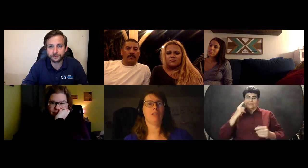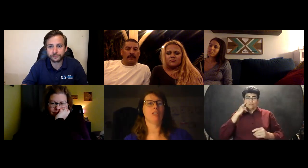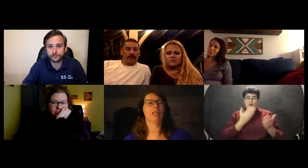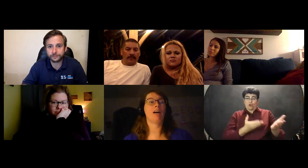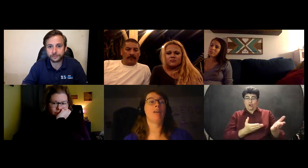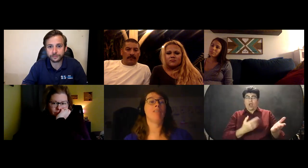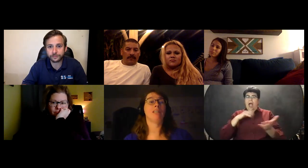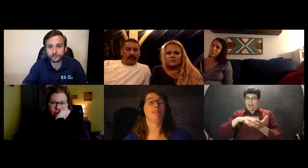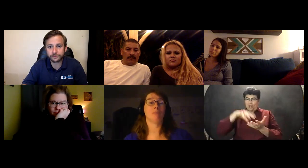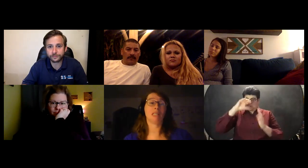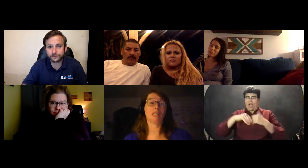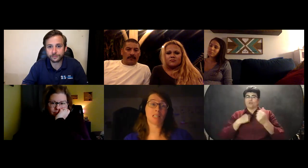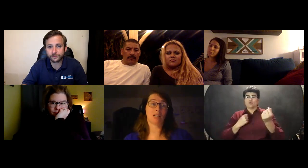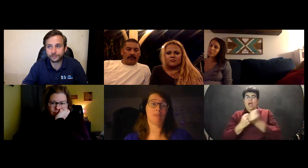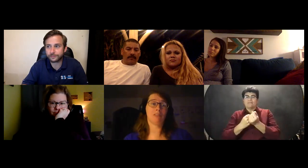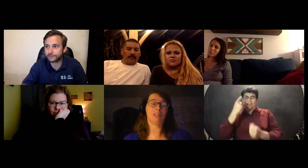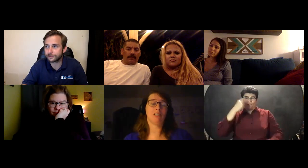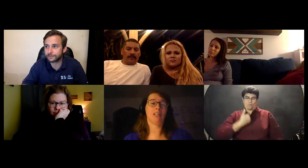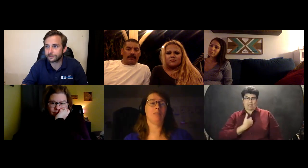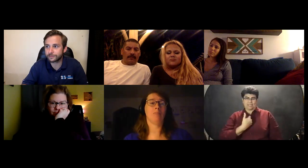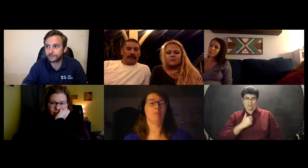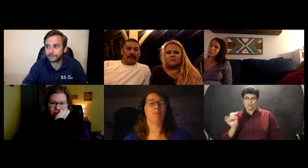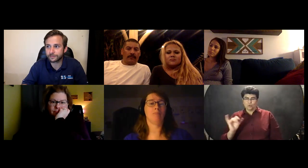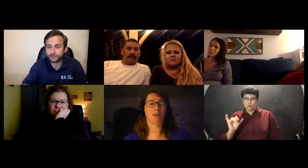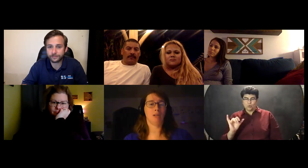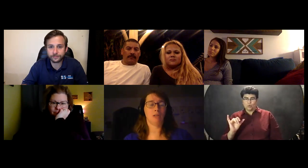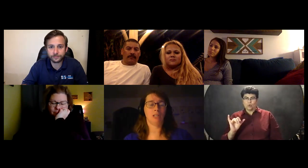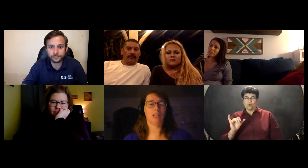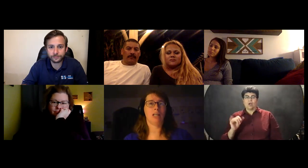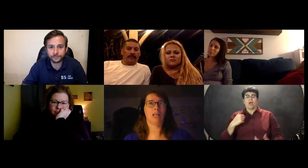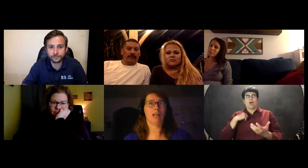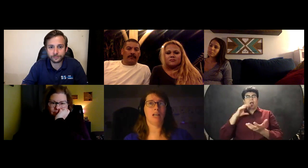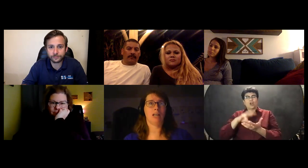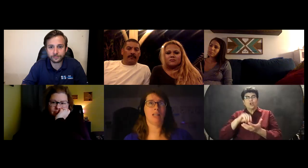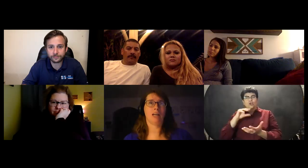how to advocate for myself